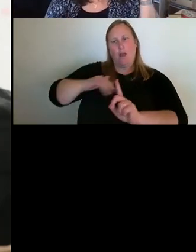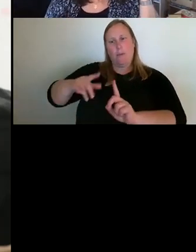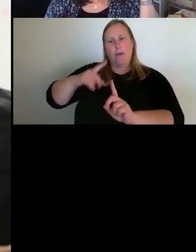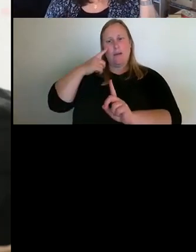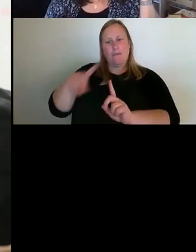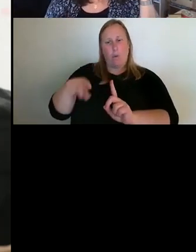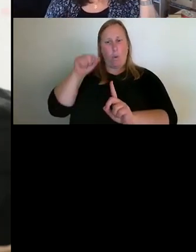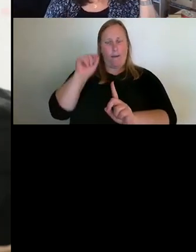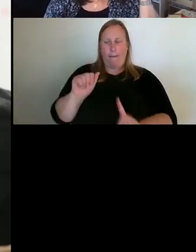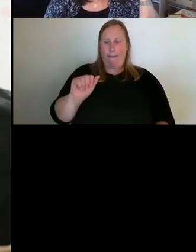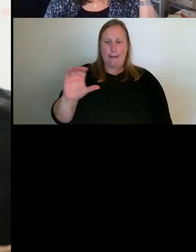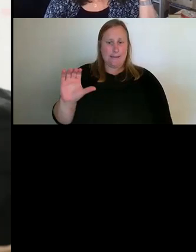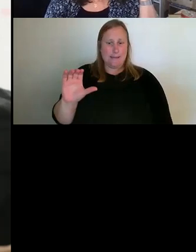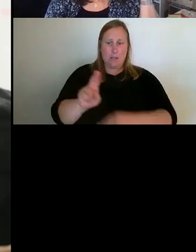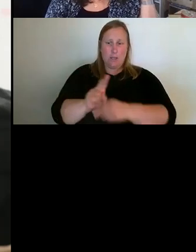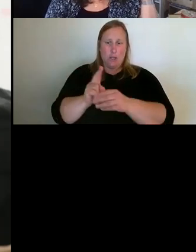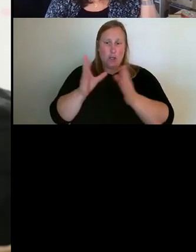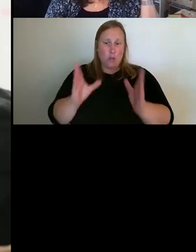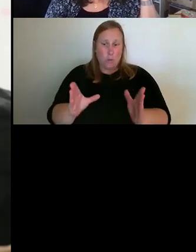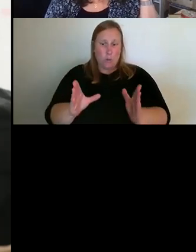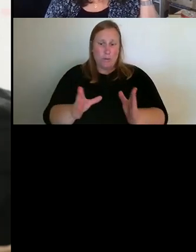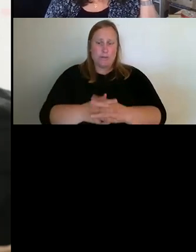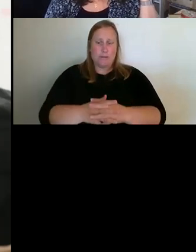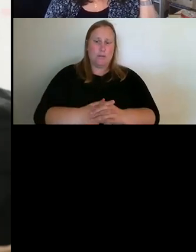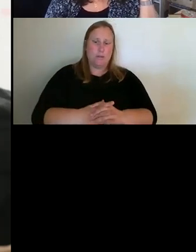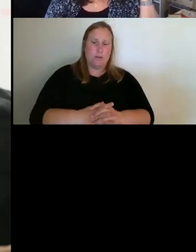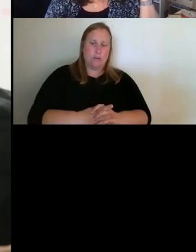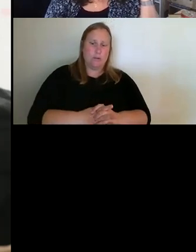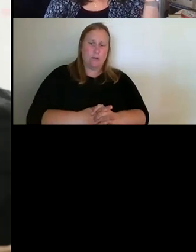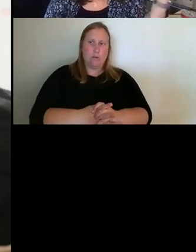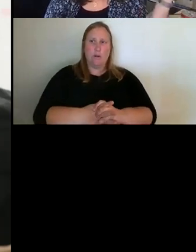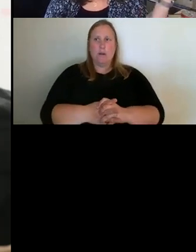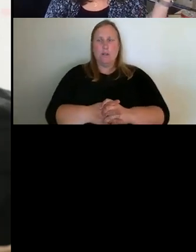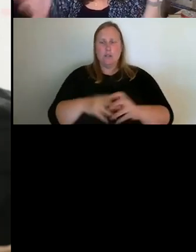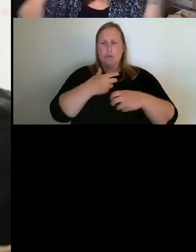user where composing that answer when it's words